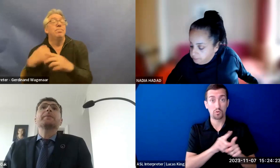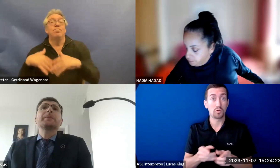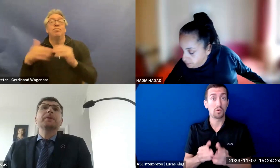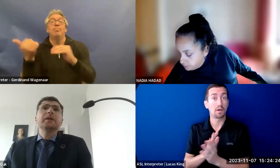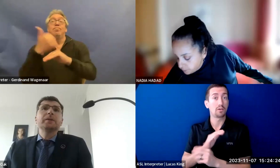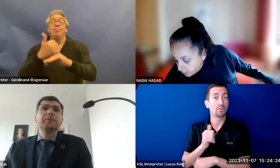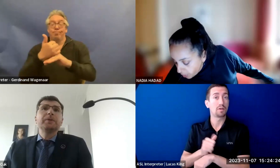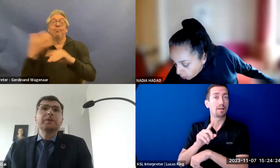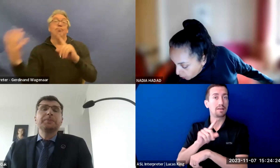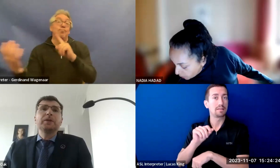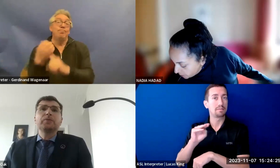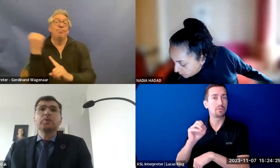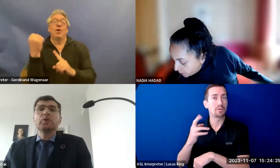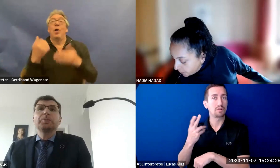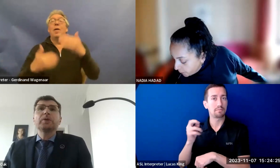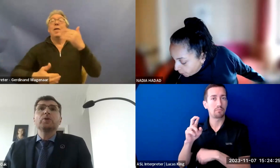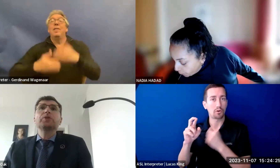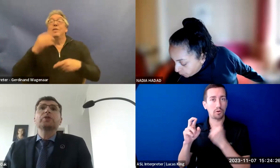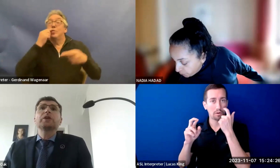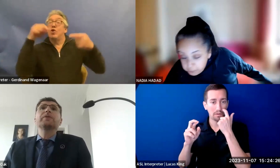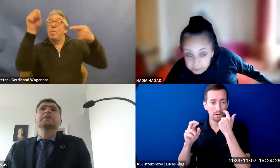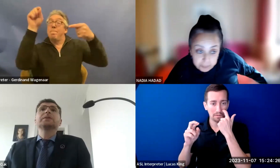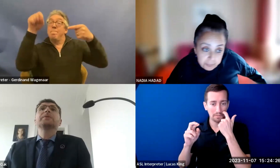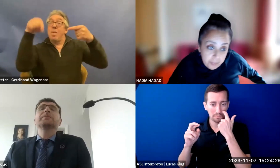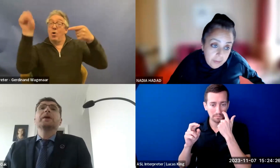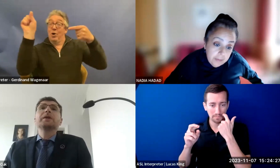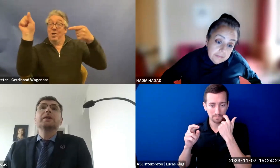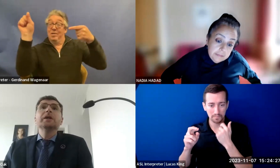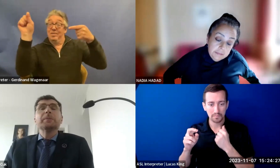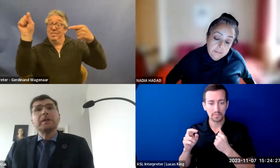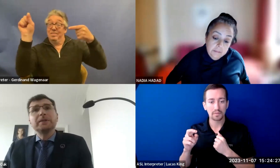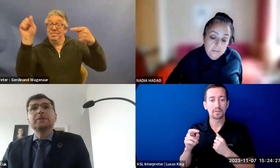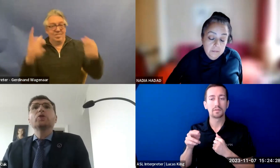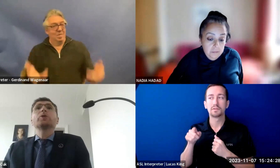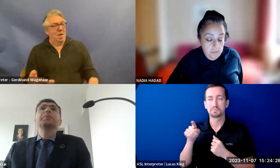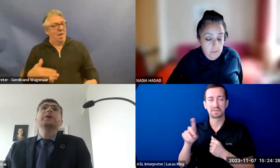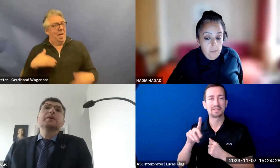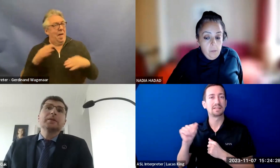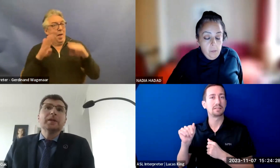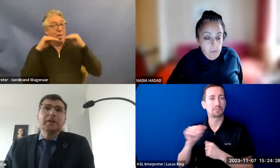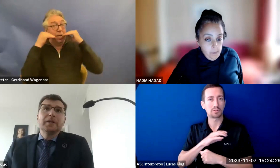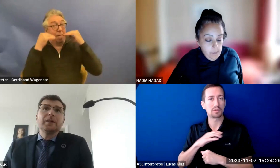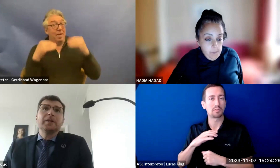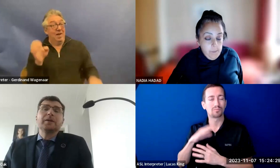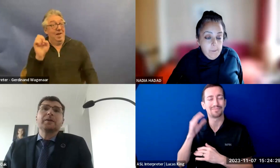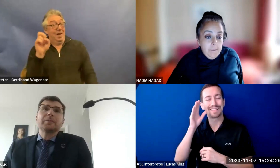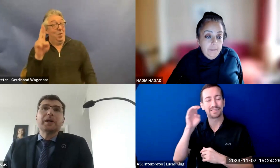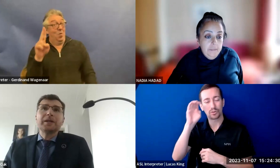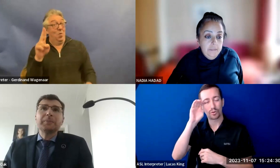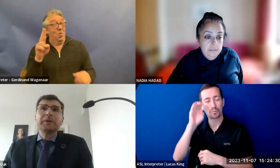and the previous speaker from the EC referenced it. This is a European marker,